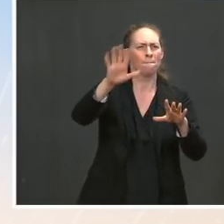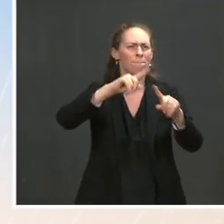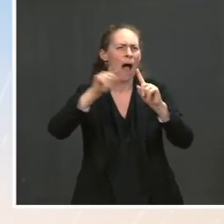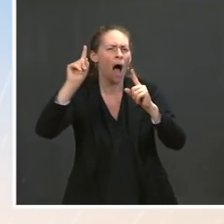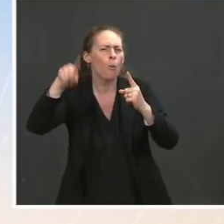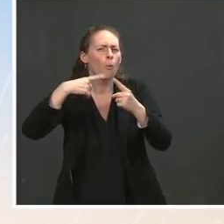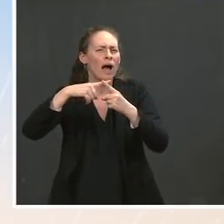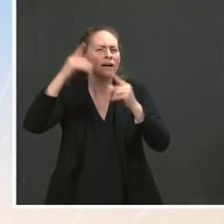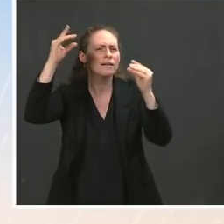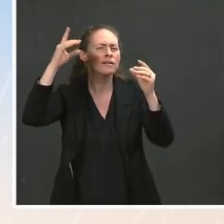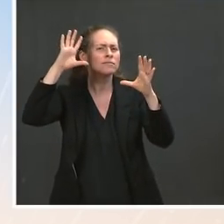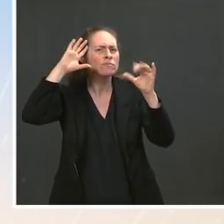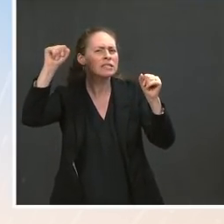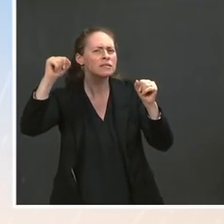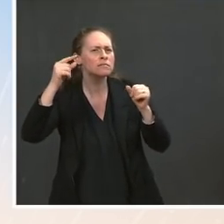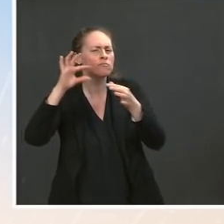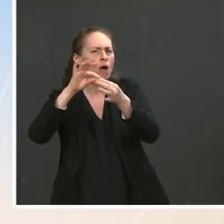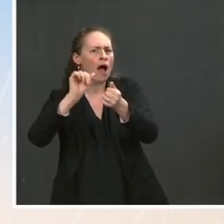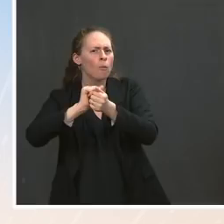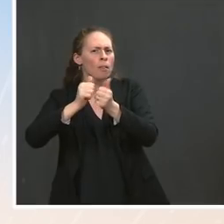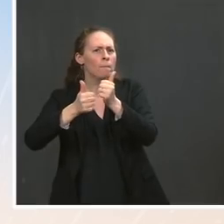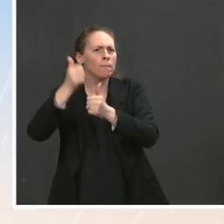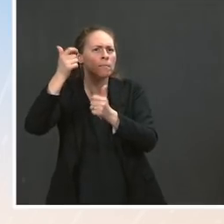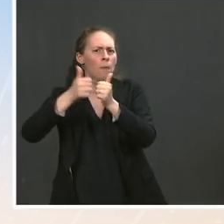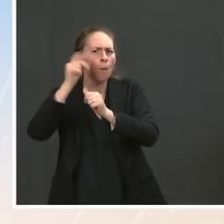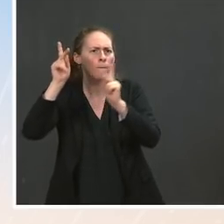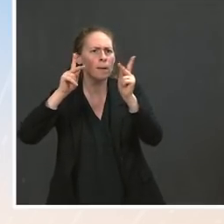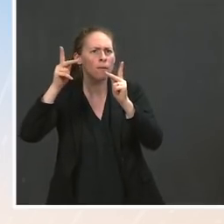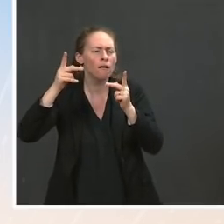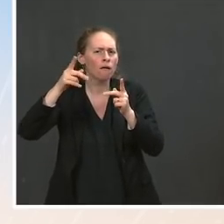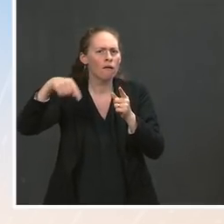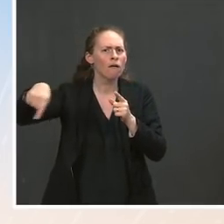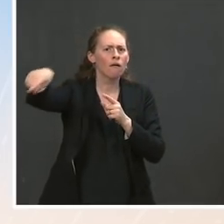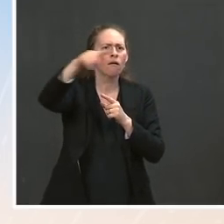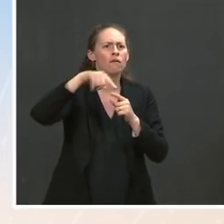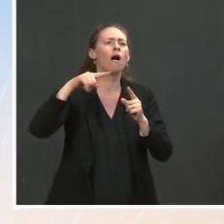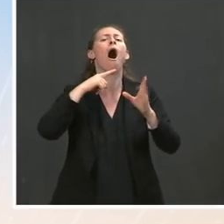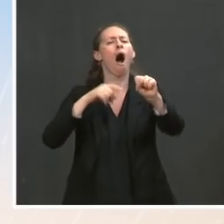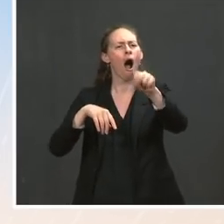and we're on track to meet that objective. I will say that we took a step in this administration